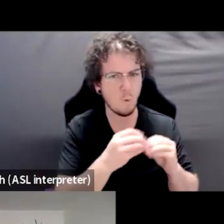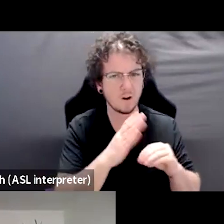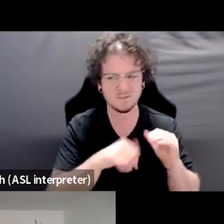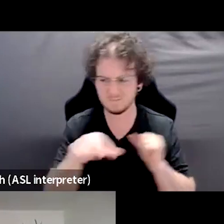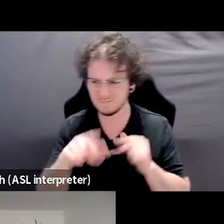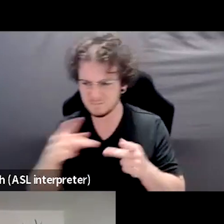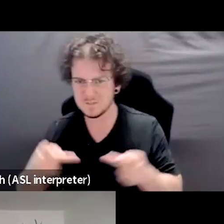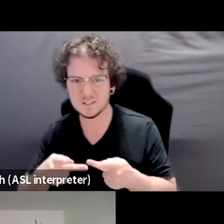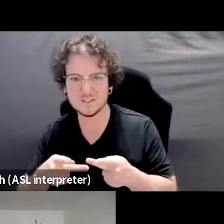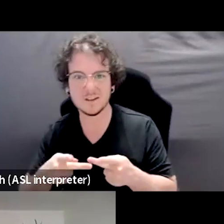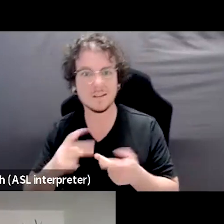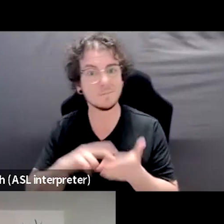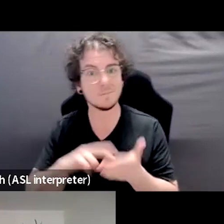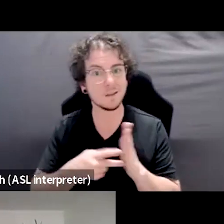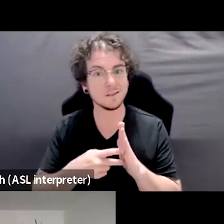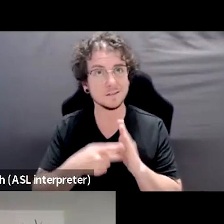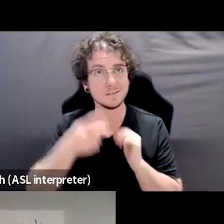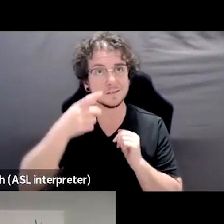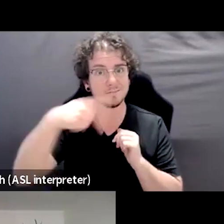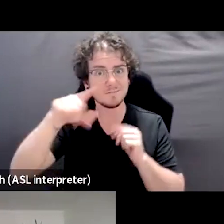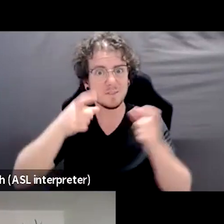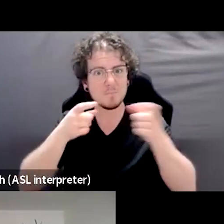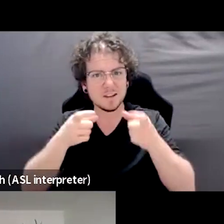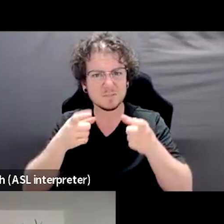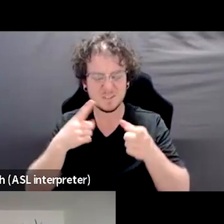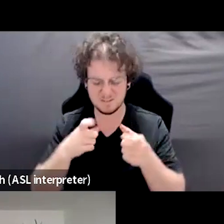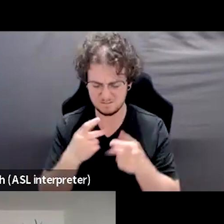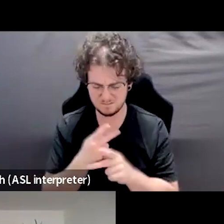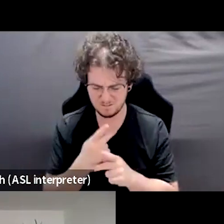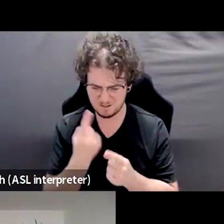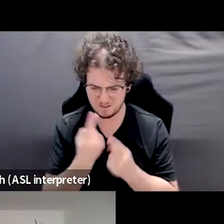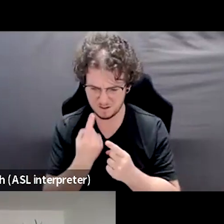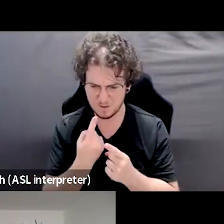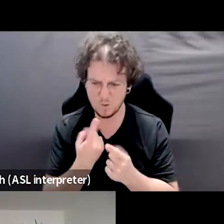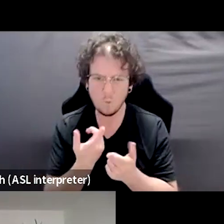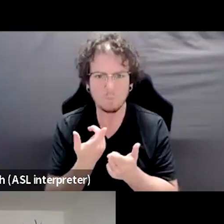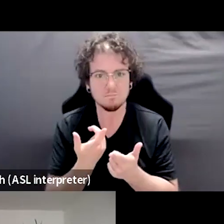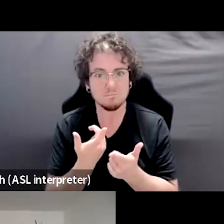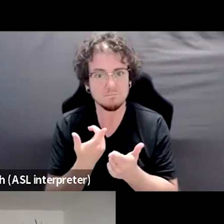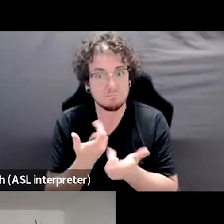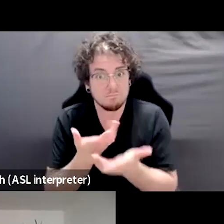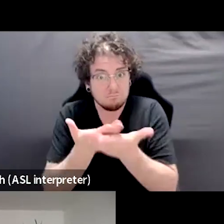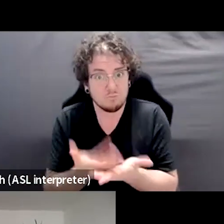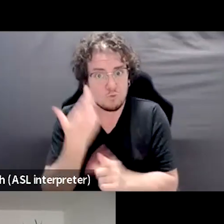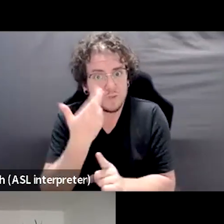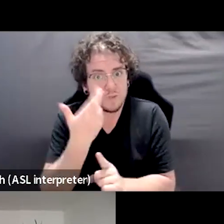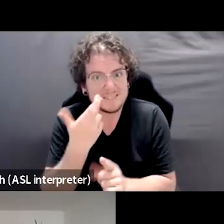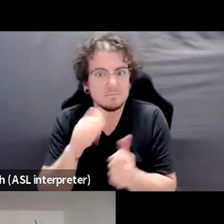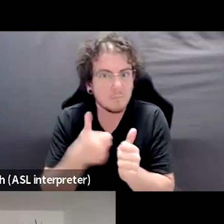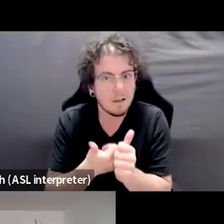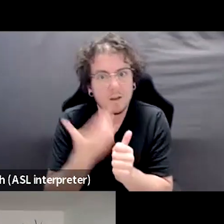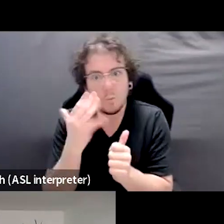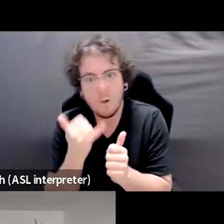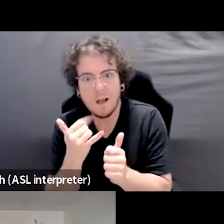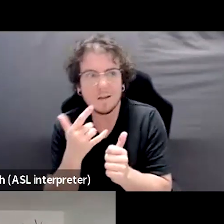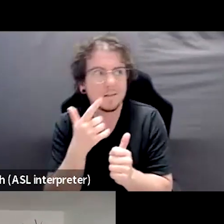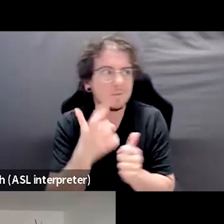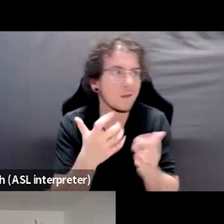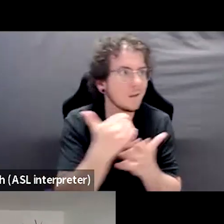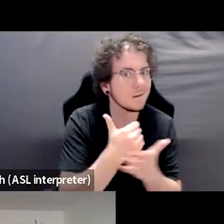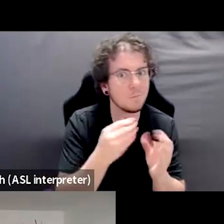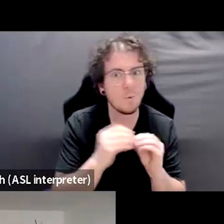then to think about it or justify it. Don: Absolutely. Thank you. Phuong,